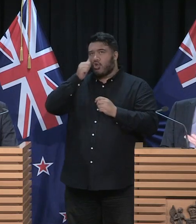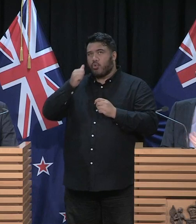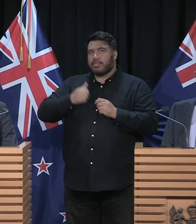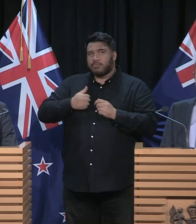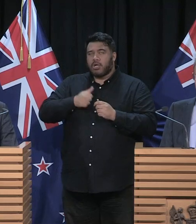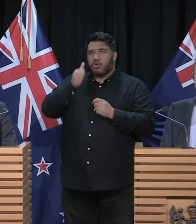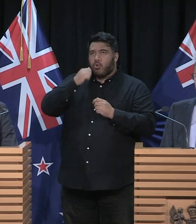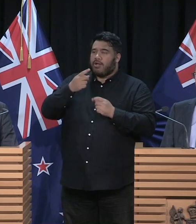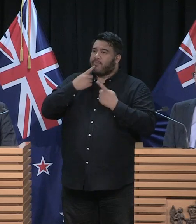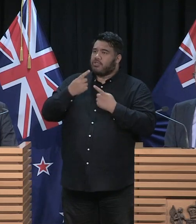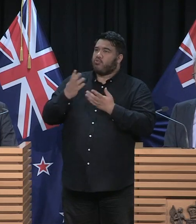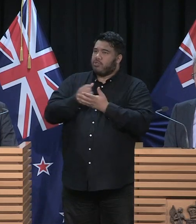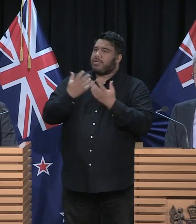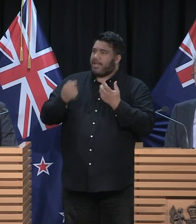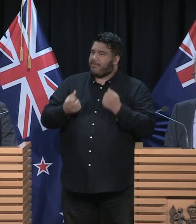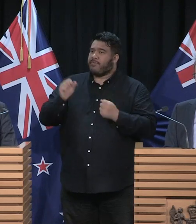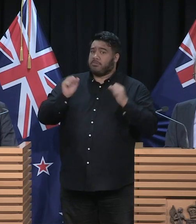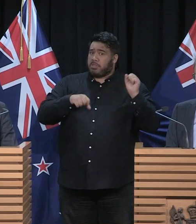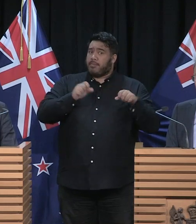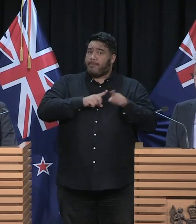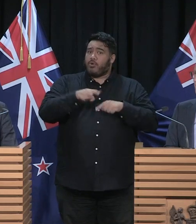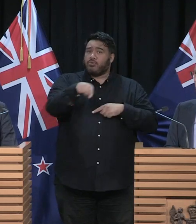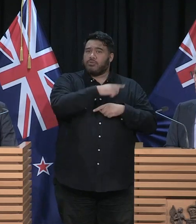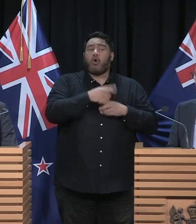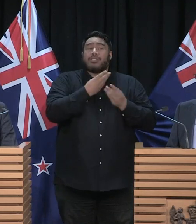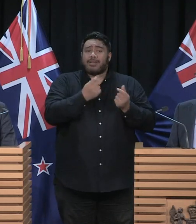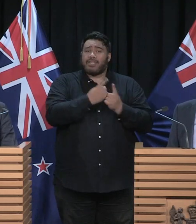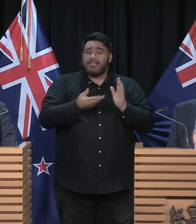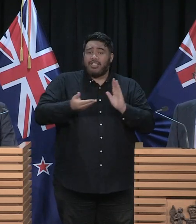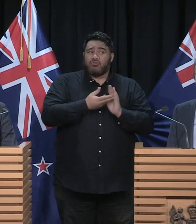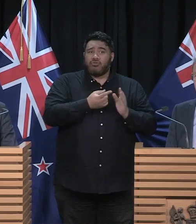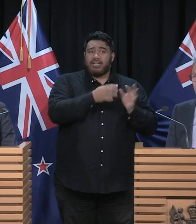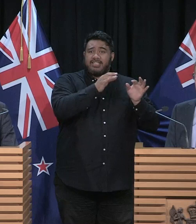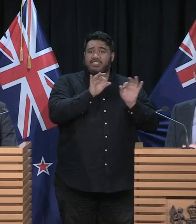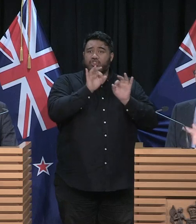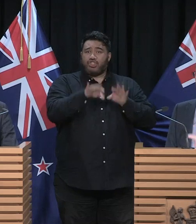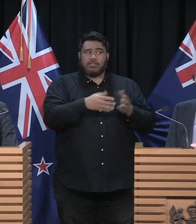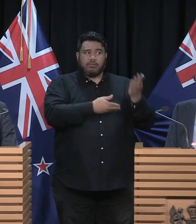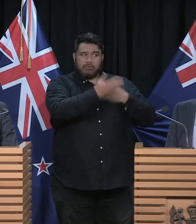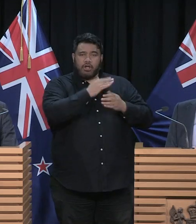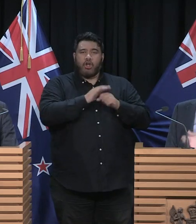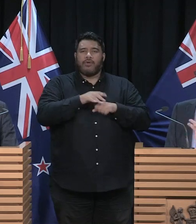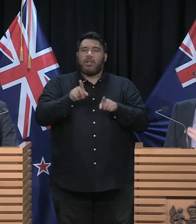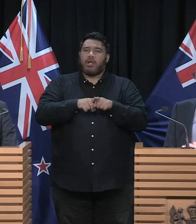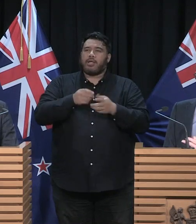the vast majority did have what they needed, they knew what the expectation was, and they had the resources. There